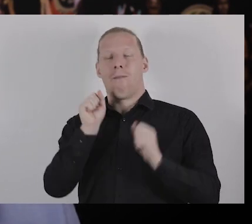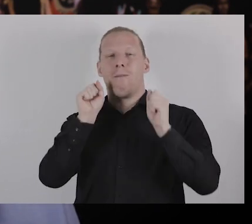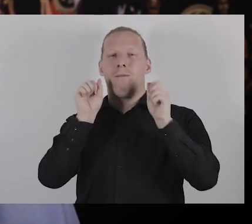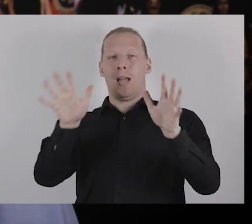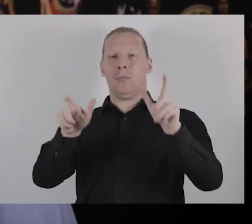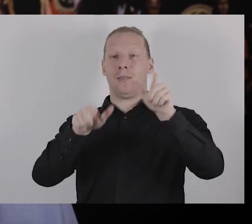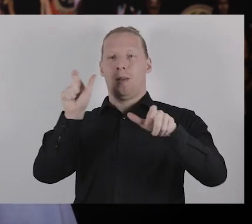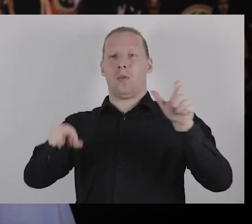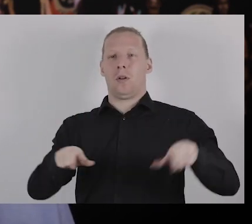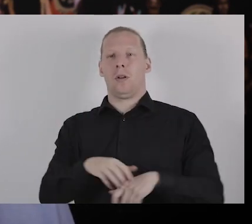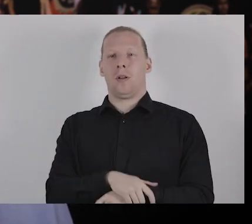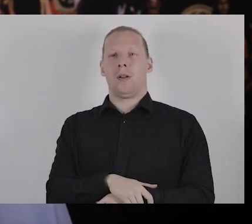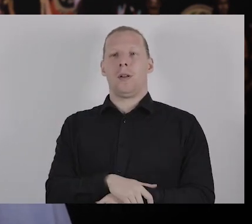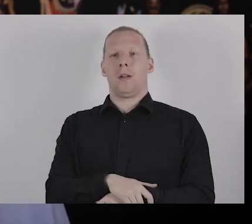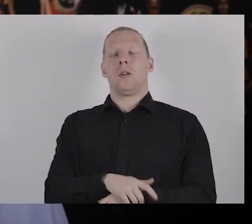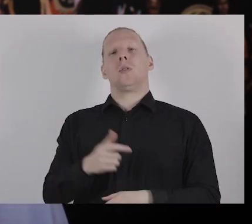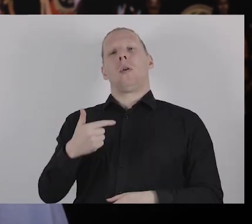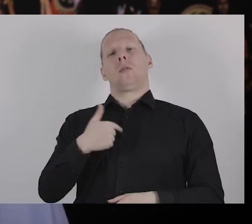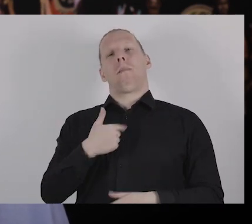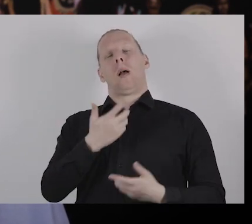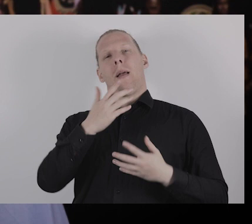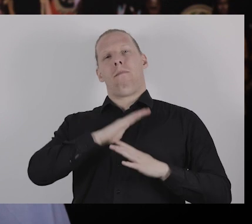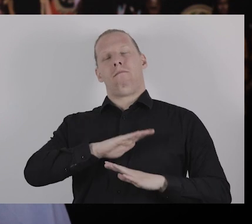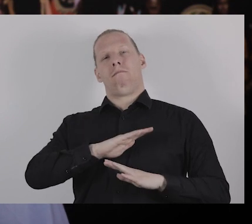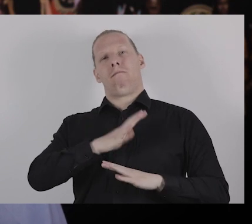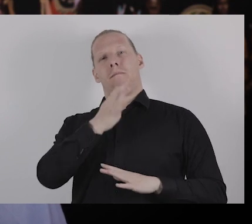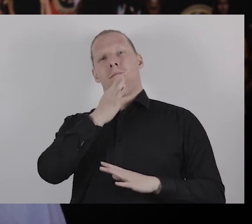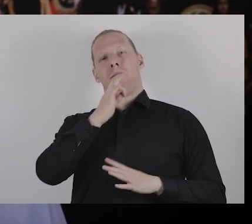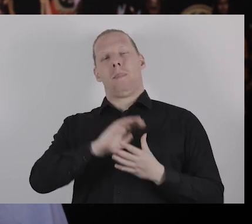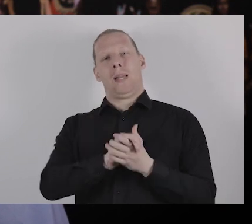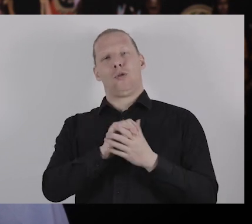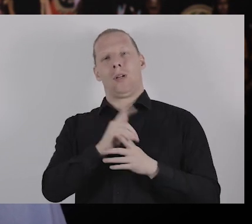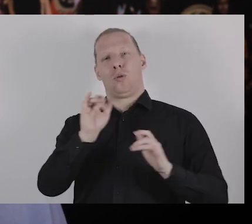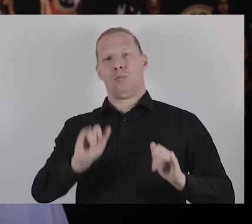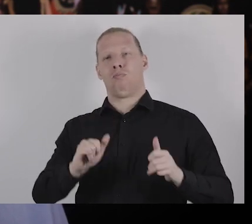It is my pleasure to present the award of Te Tohu Whakamānawa a Te Matatini...